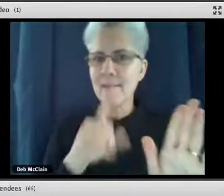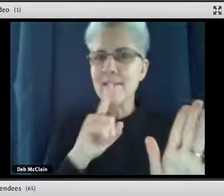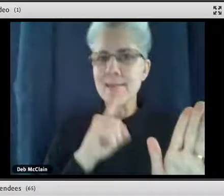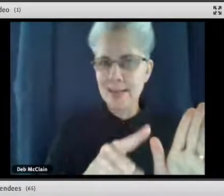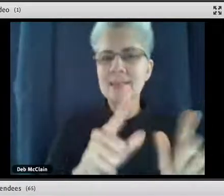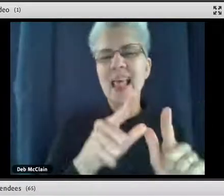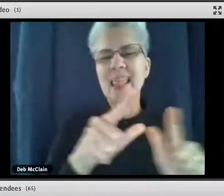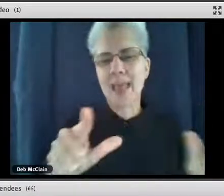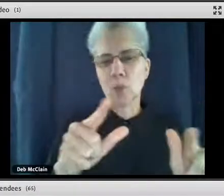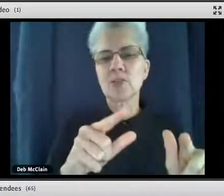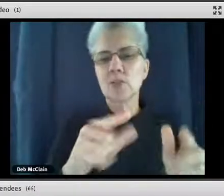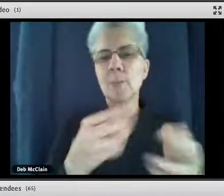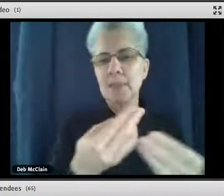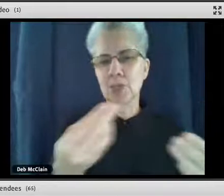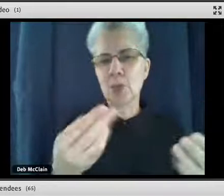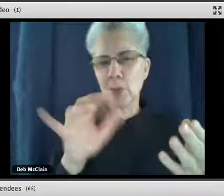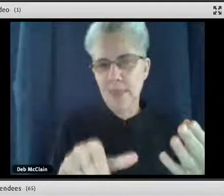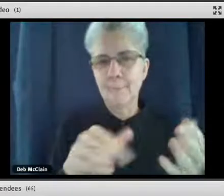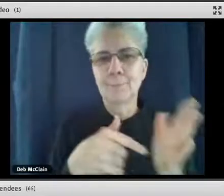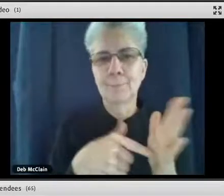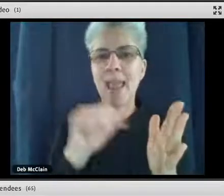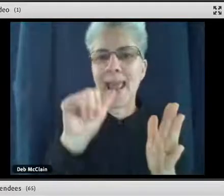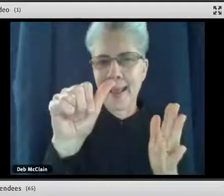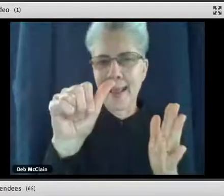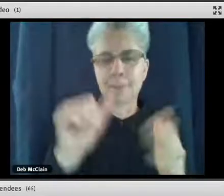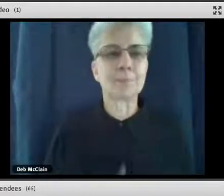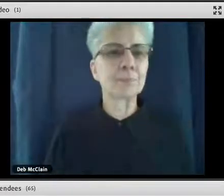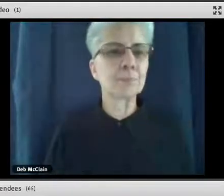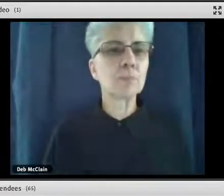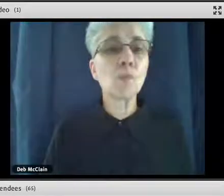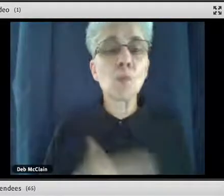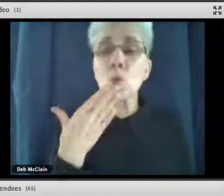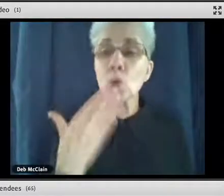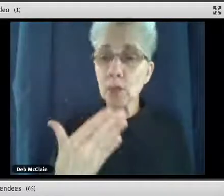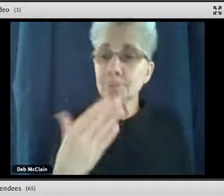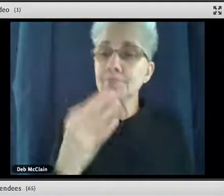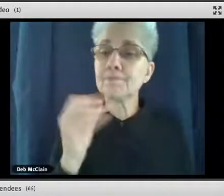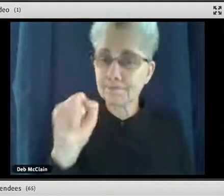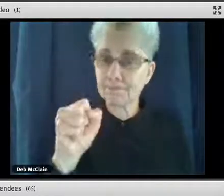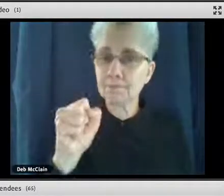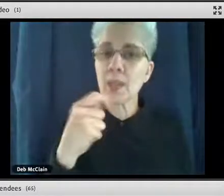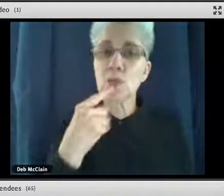that indicates that this is a language material. Okay. Very good.